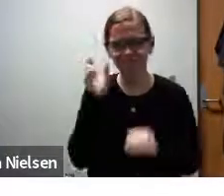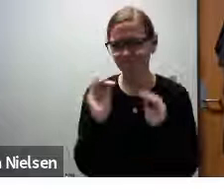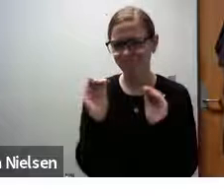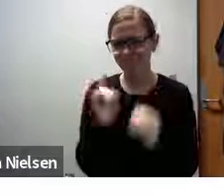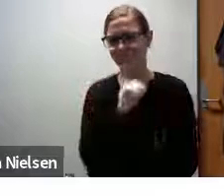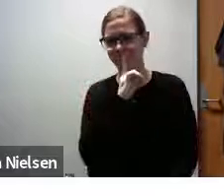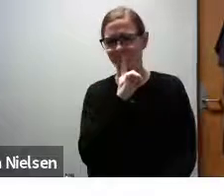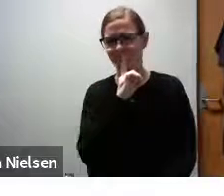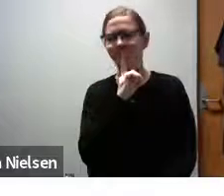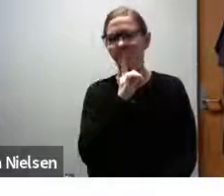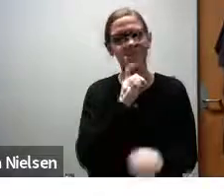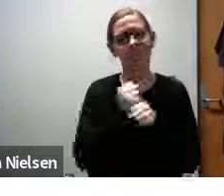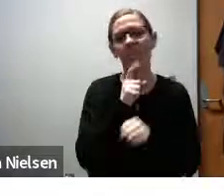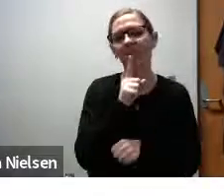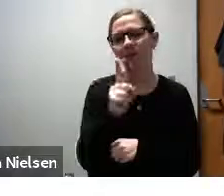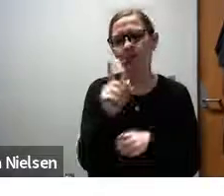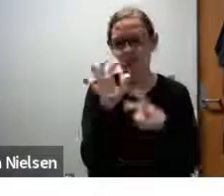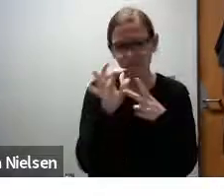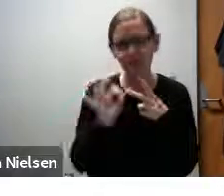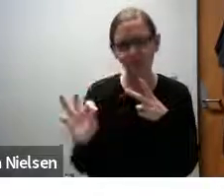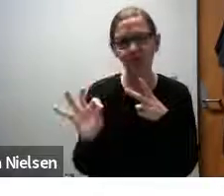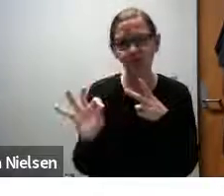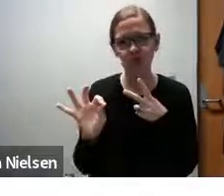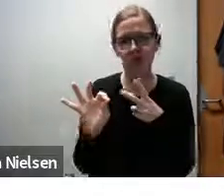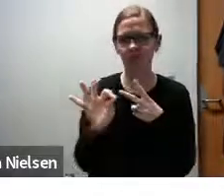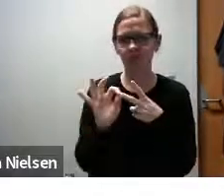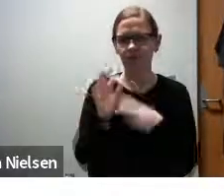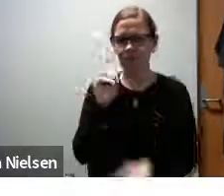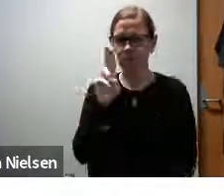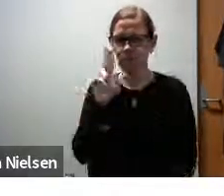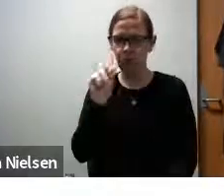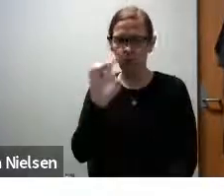Feature that you make sure is unmuted. When you have students coming in your classroom.